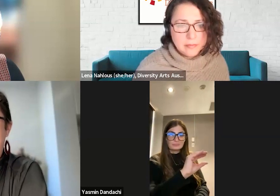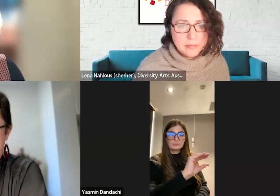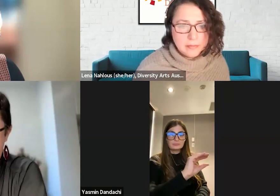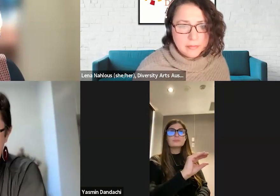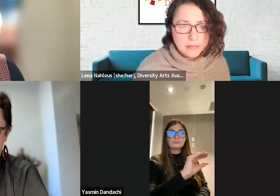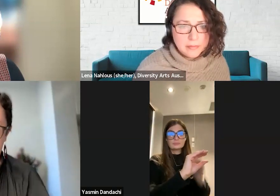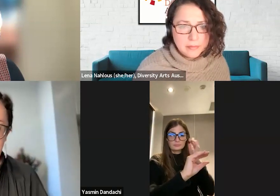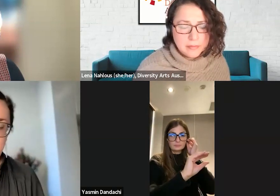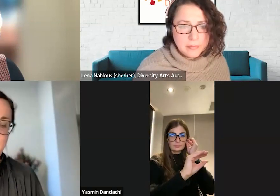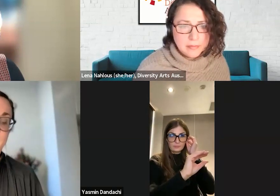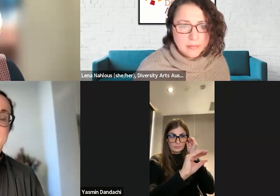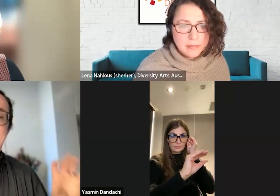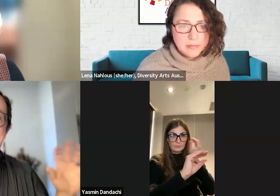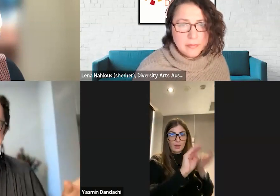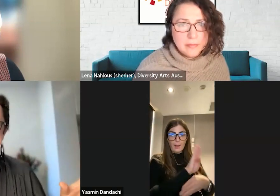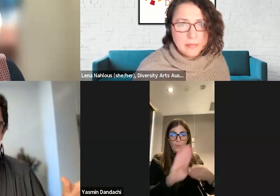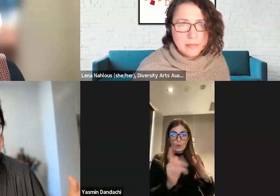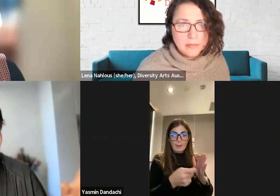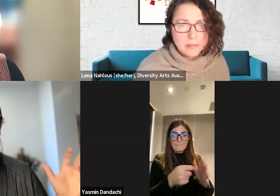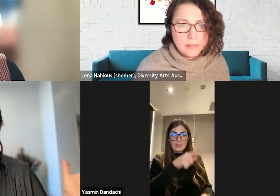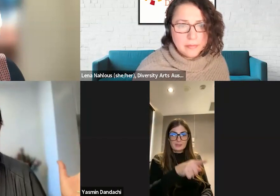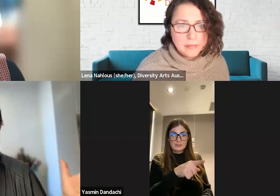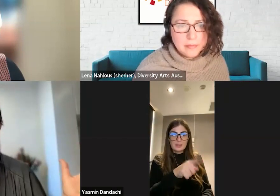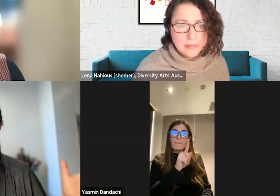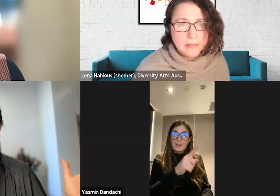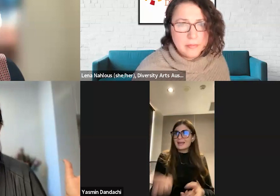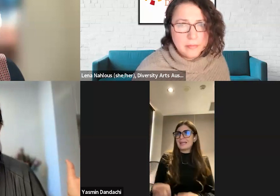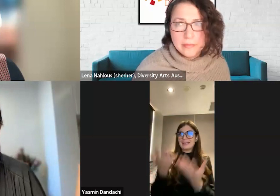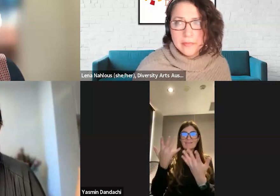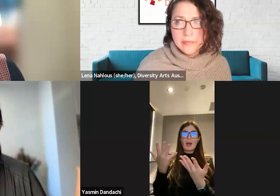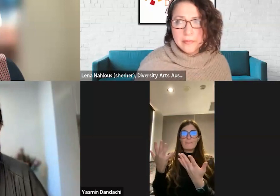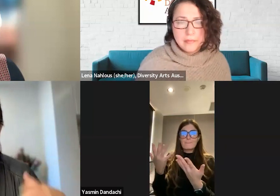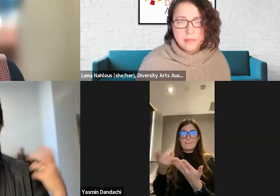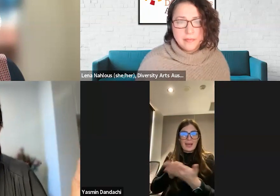our board members at the expense of paying our artists a living wage or bringing